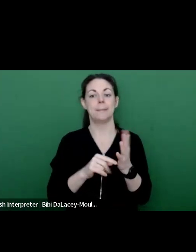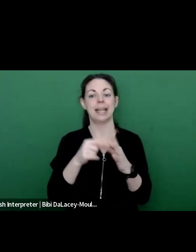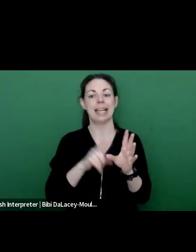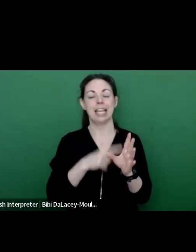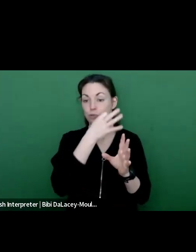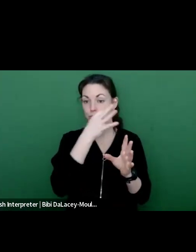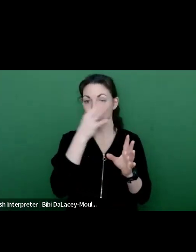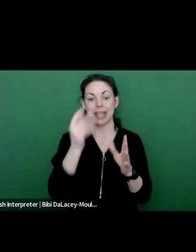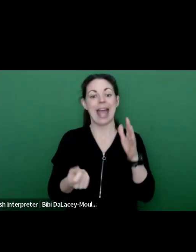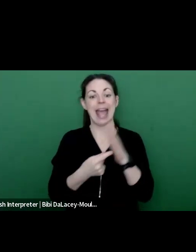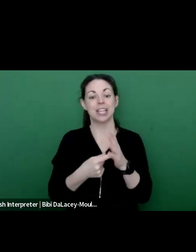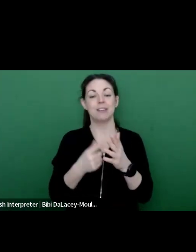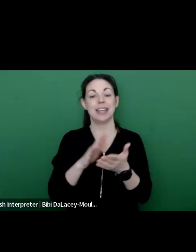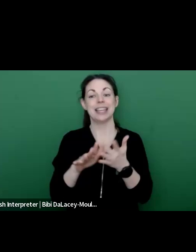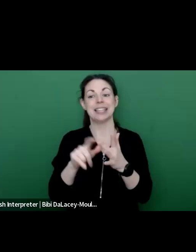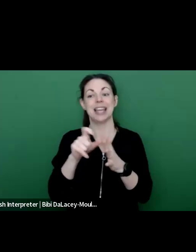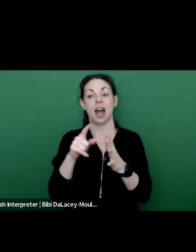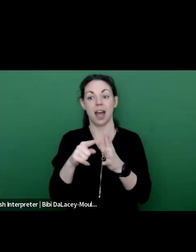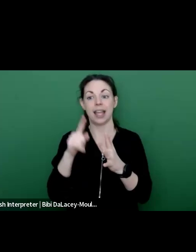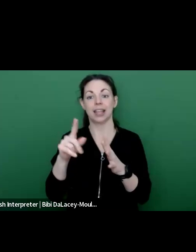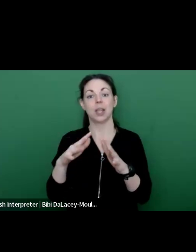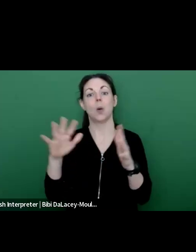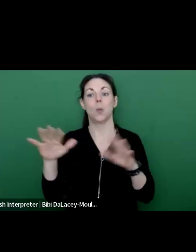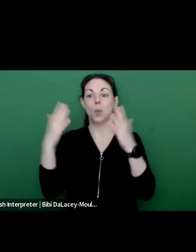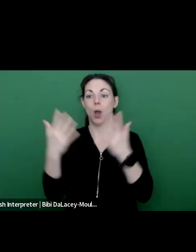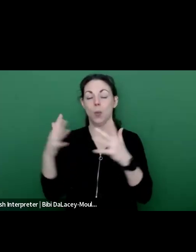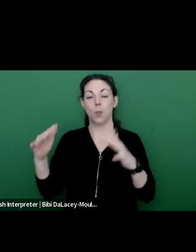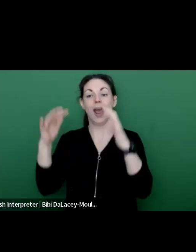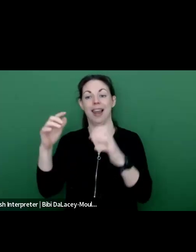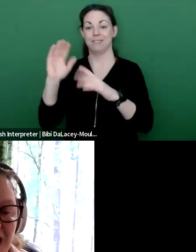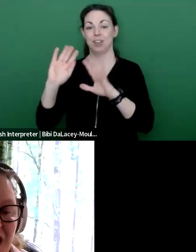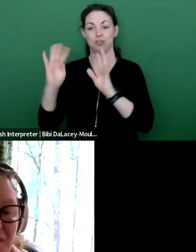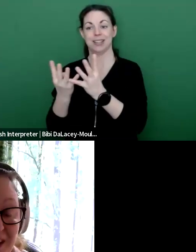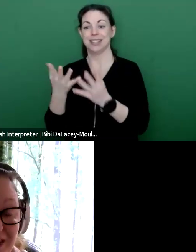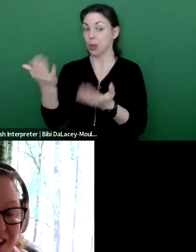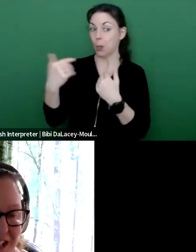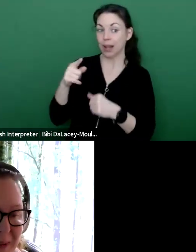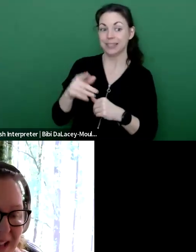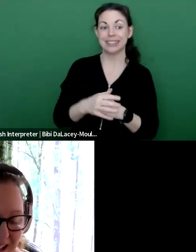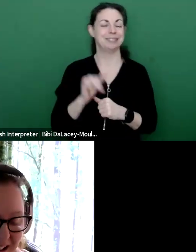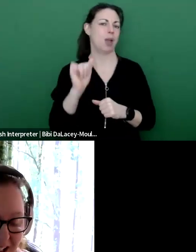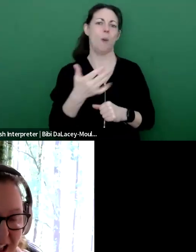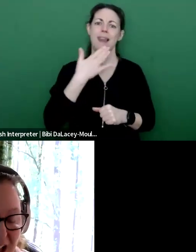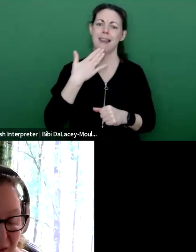And it would be great to, to hear your perspective, Miriam. Miriam: Oh, lovely. Thank you. Yeah, really great to be here.